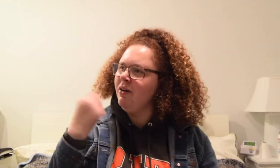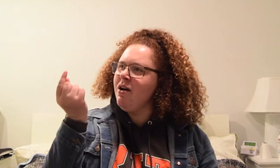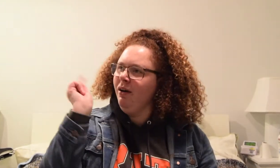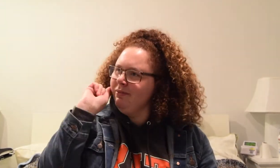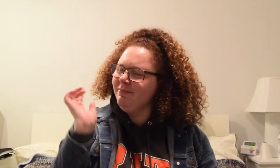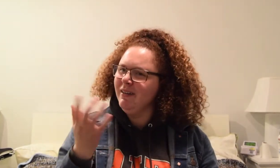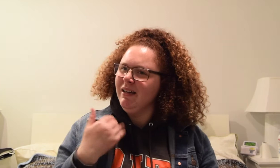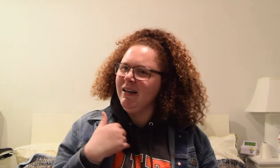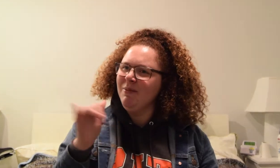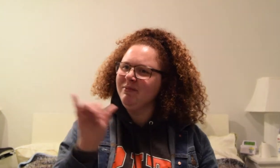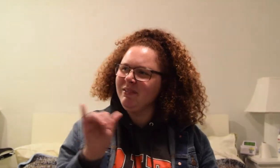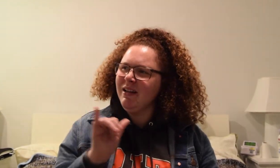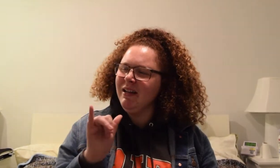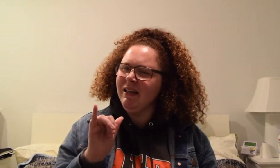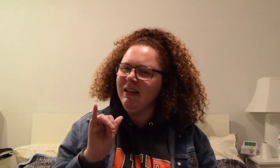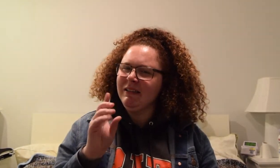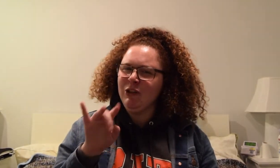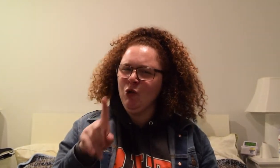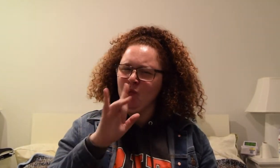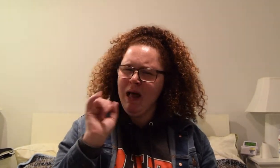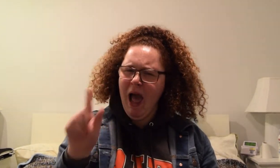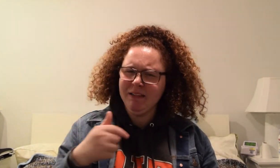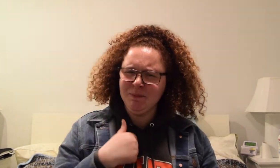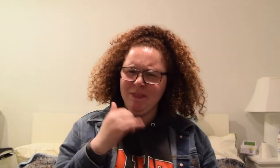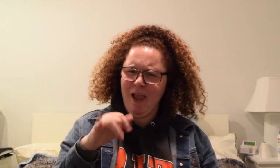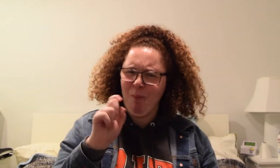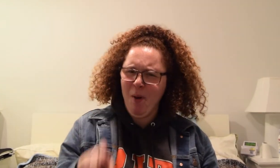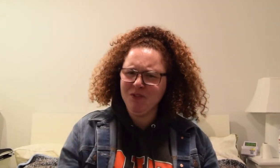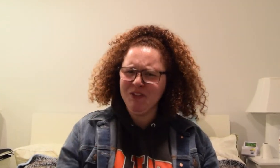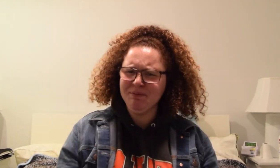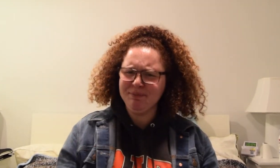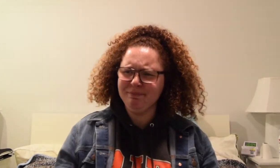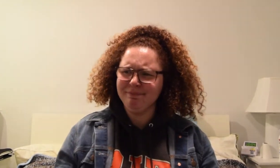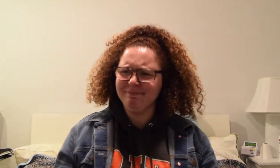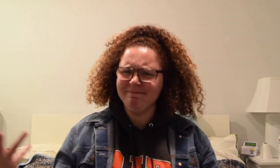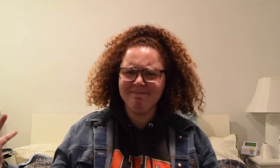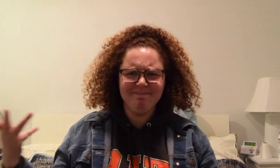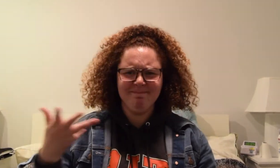Back of my head, I was like did you really ask me that question